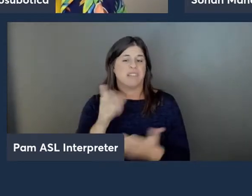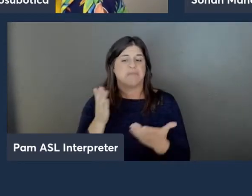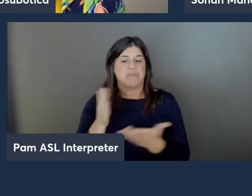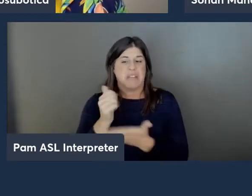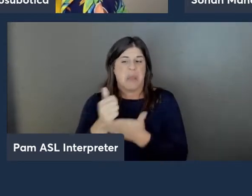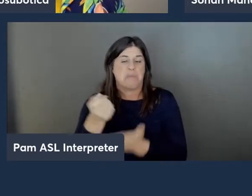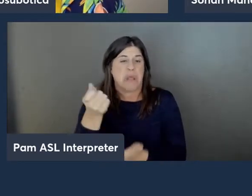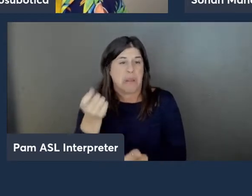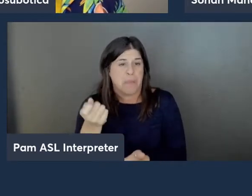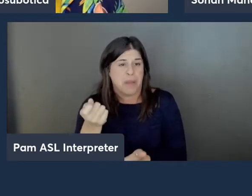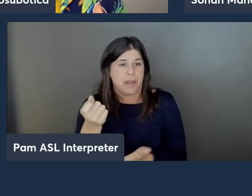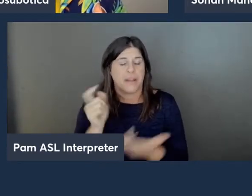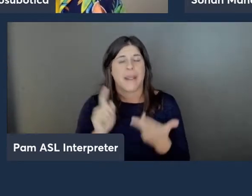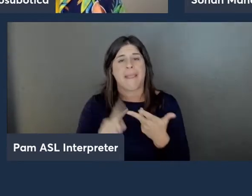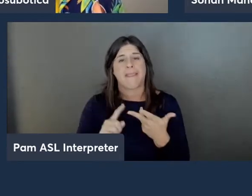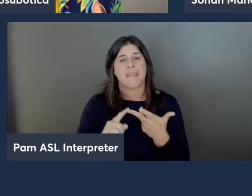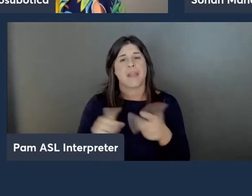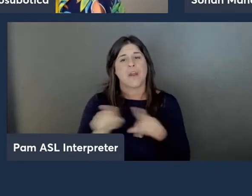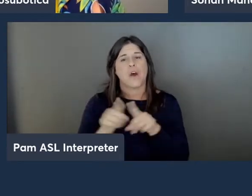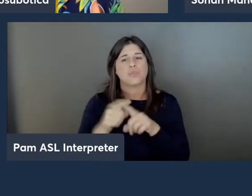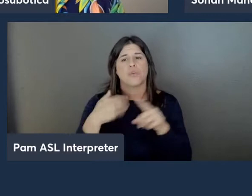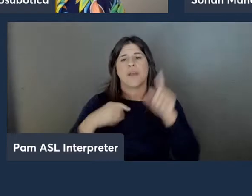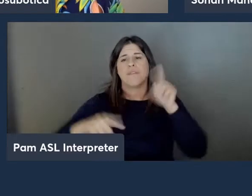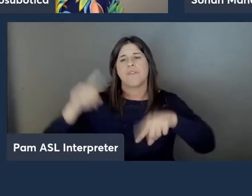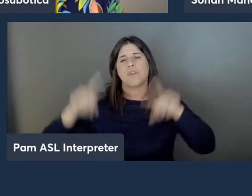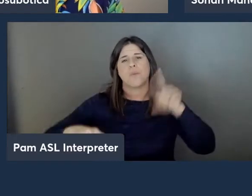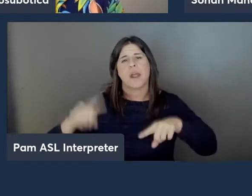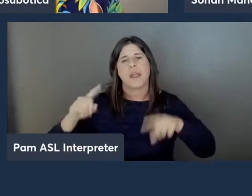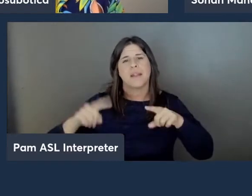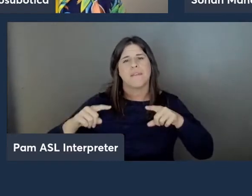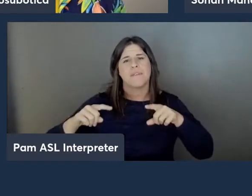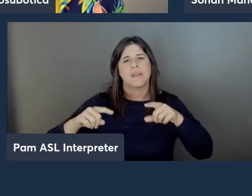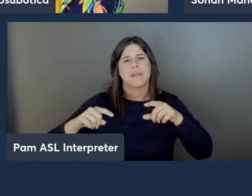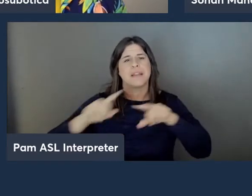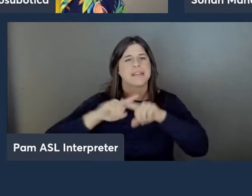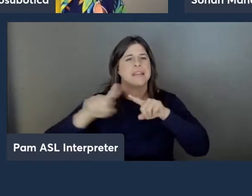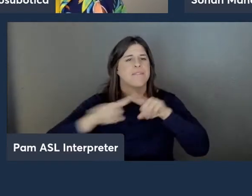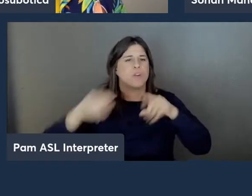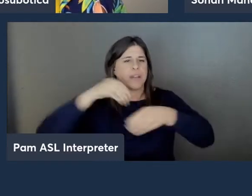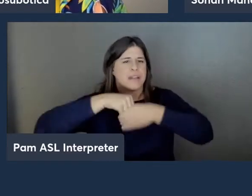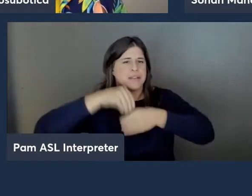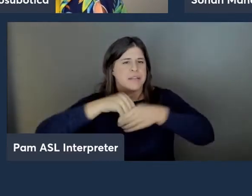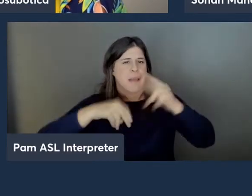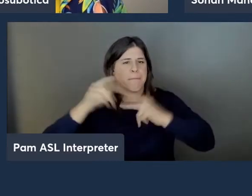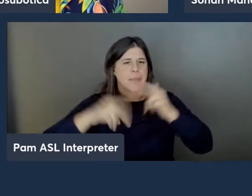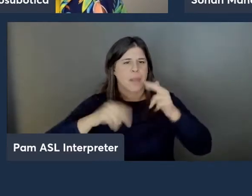And as well as having a variety of in-built methods, that they've generated within their organization,